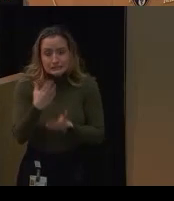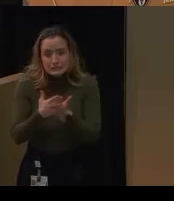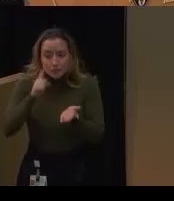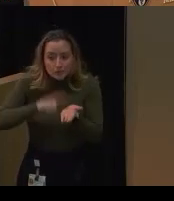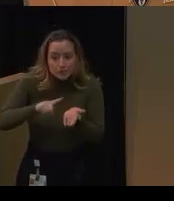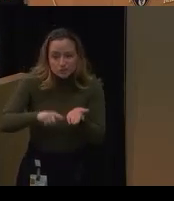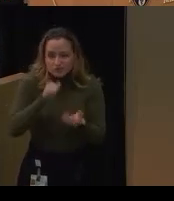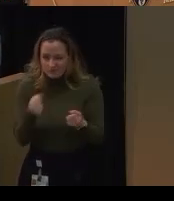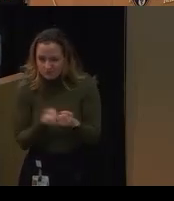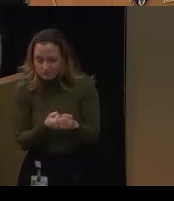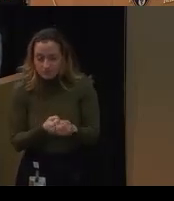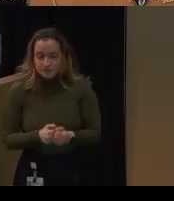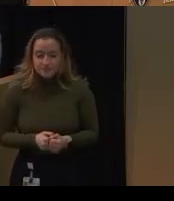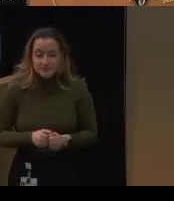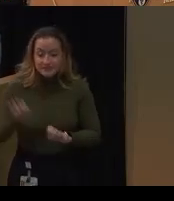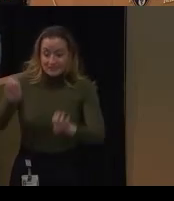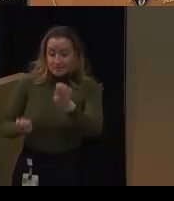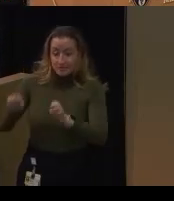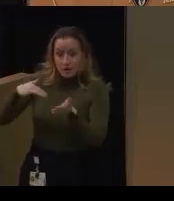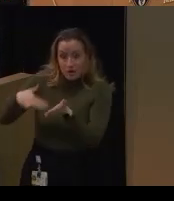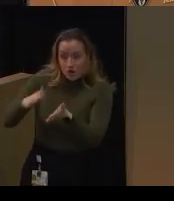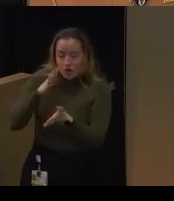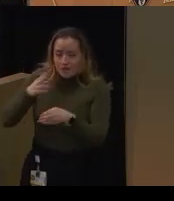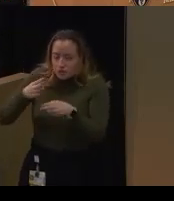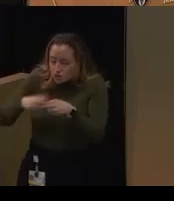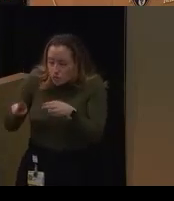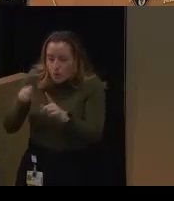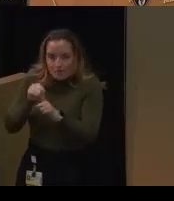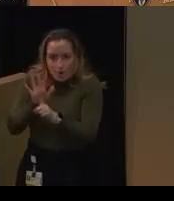um the experimental studies usually involve a very short exposure to fiction like you know you're